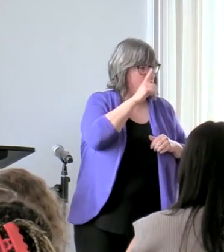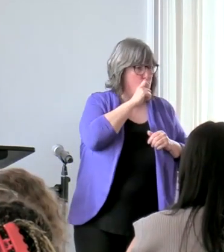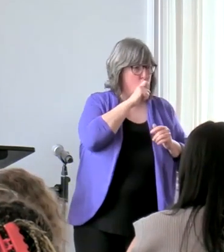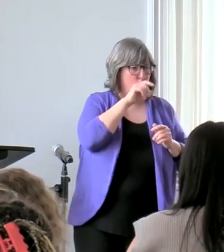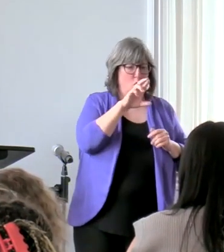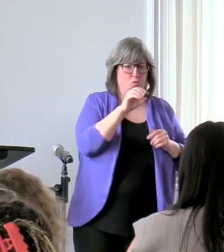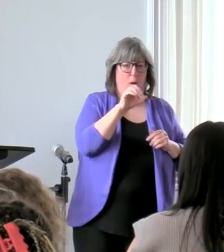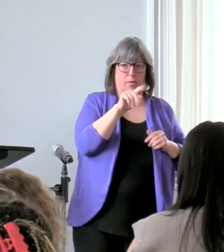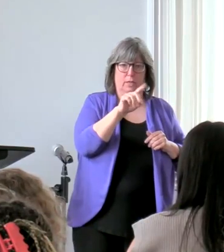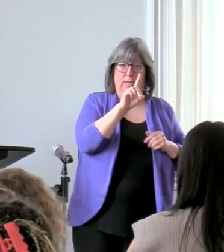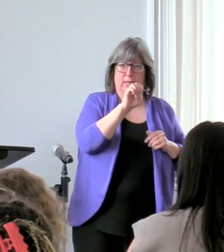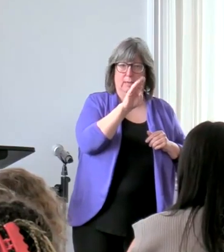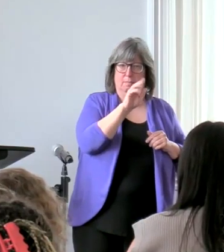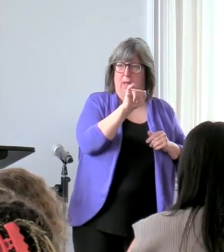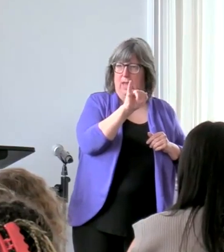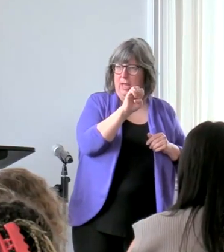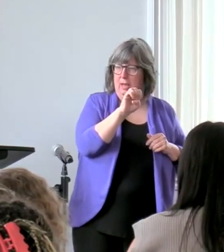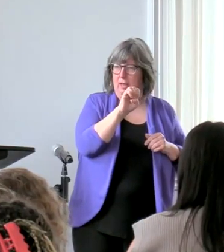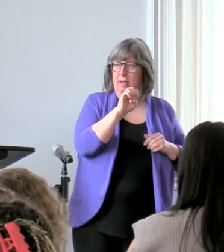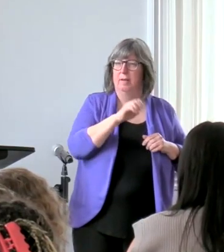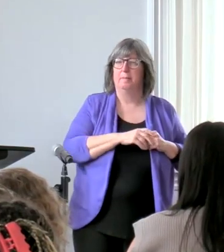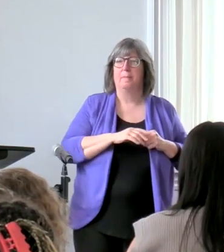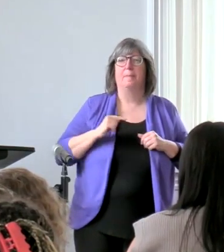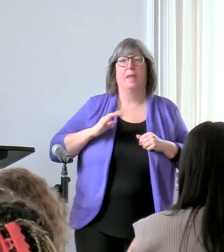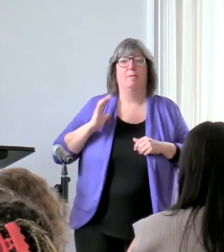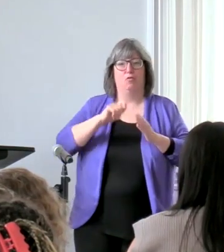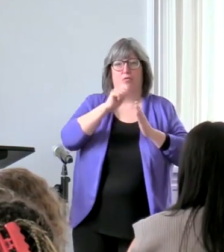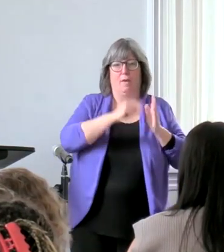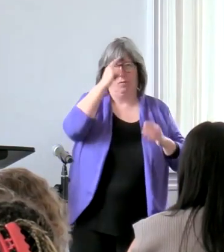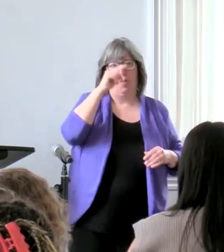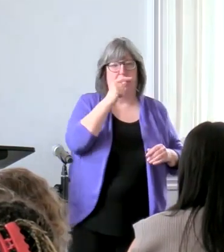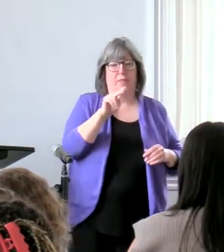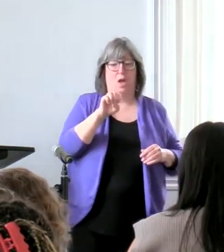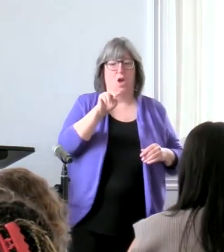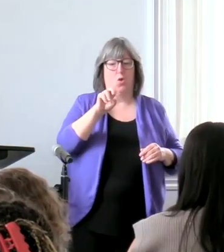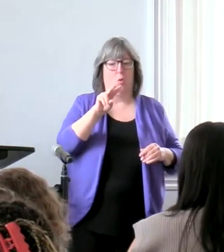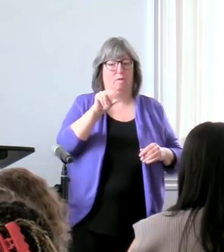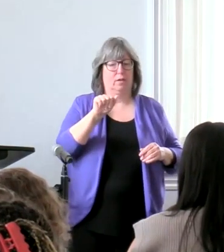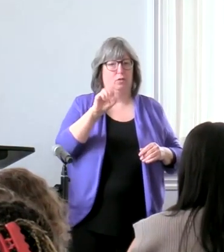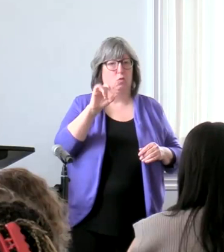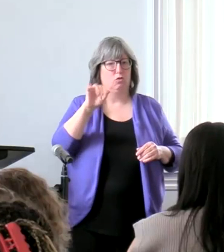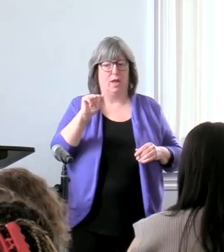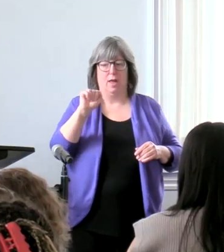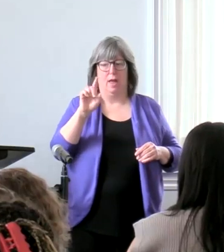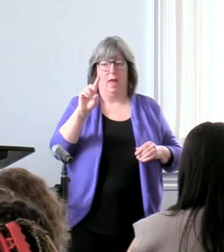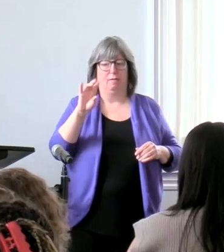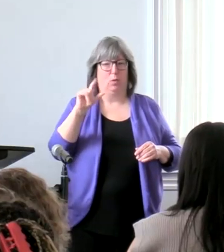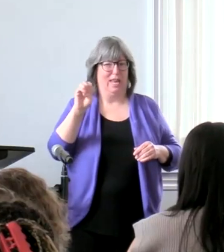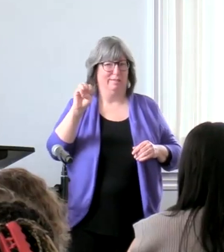has been familiar with in the past. I used to write for the Nova Scotia Advocate until that ceased to exist